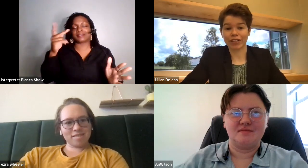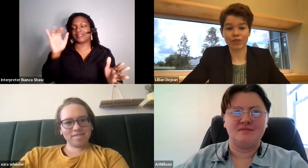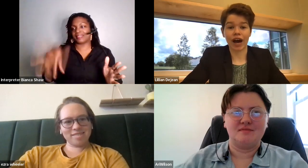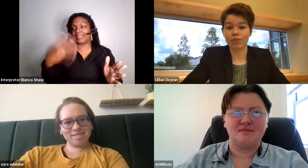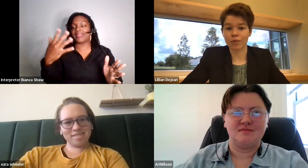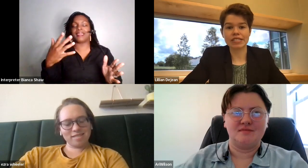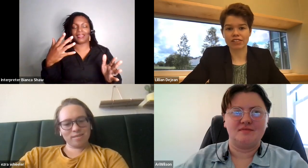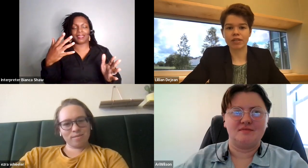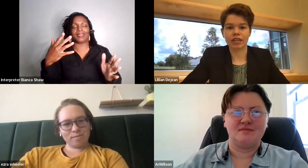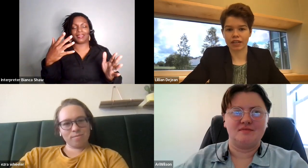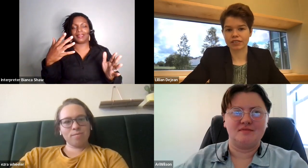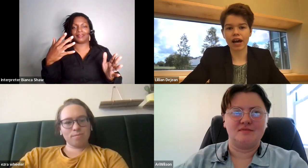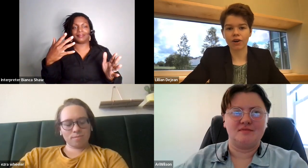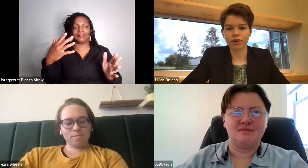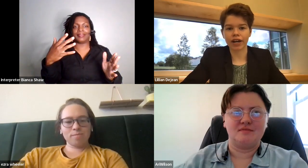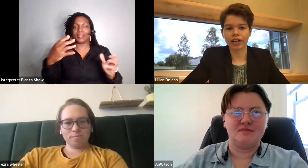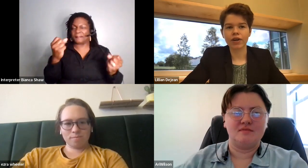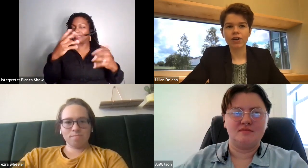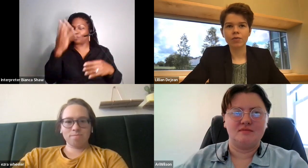If you have the risk of being kicked out right.